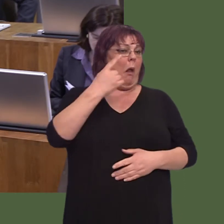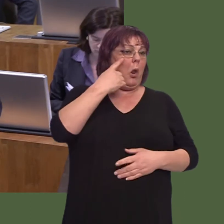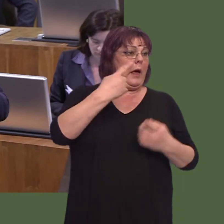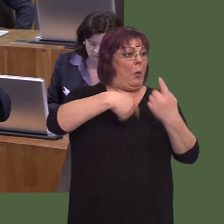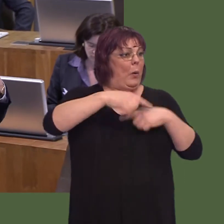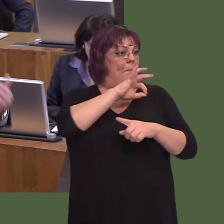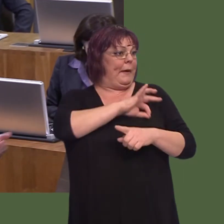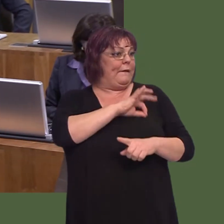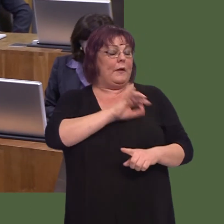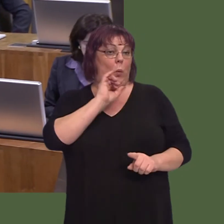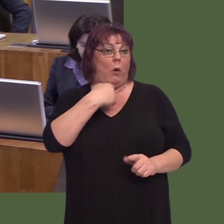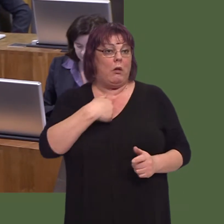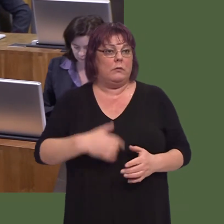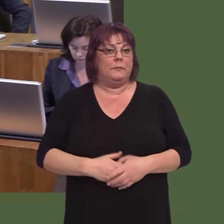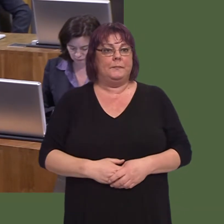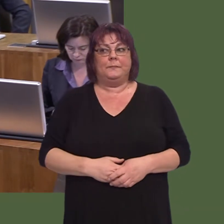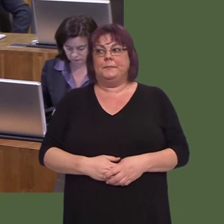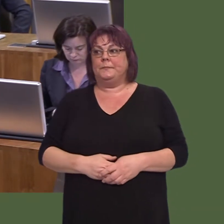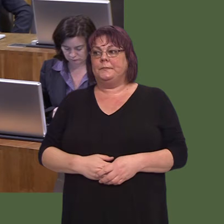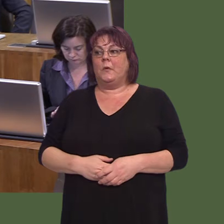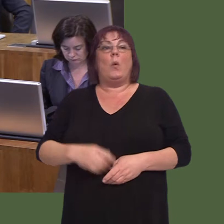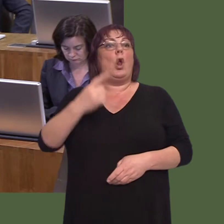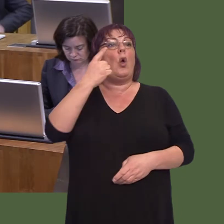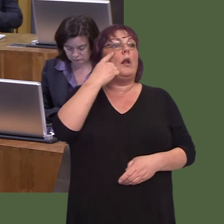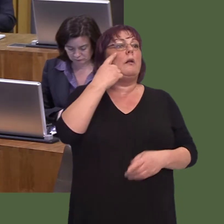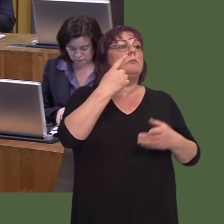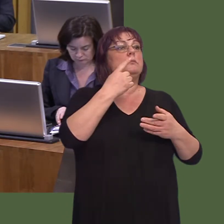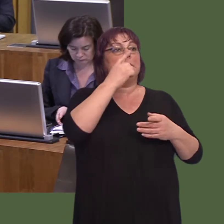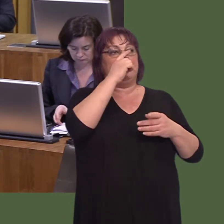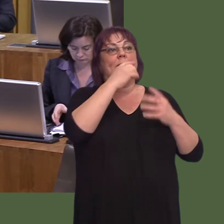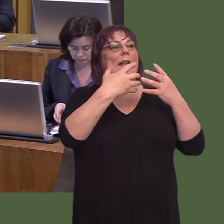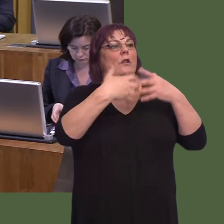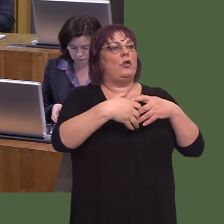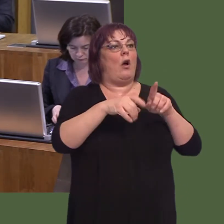Well, we are already examining the impact of technology and data on public service deliveryófor